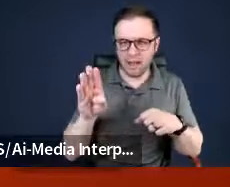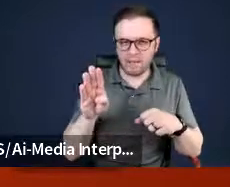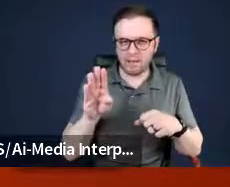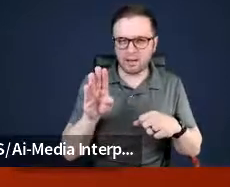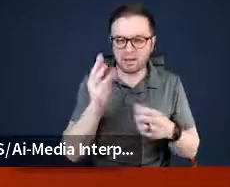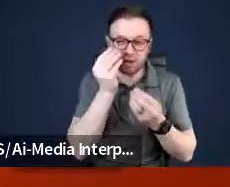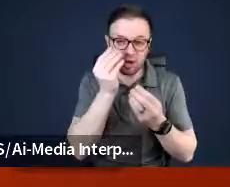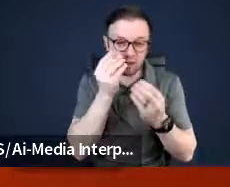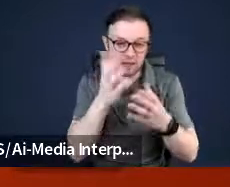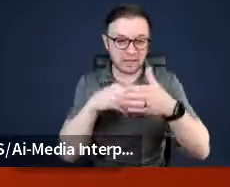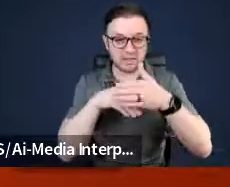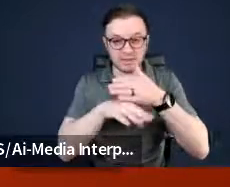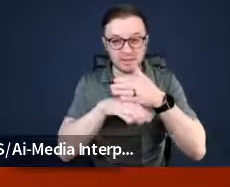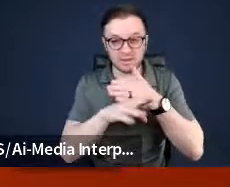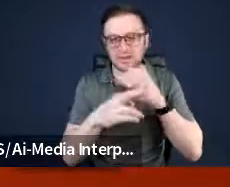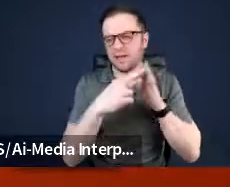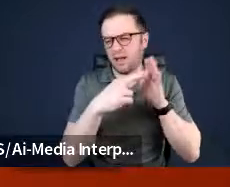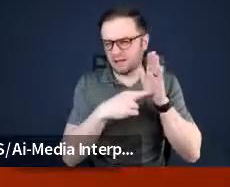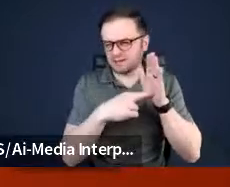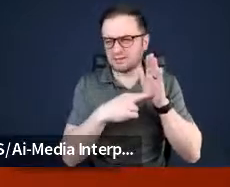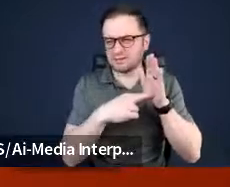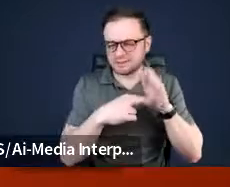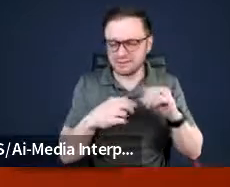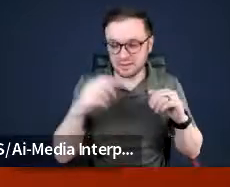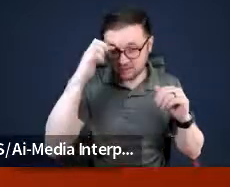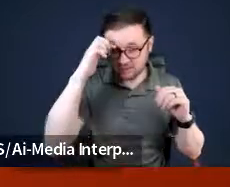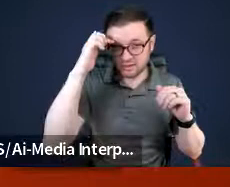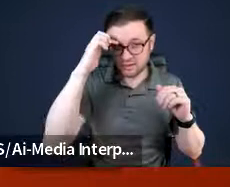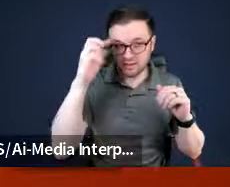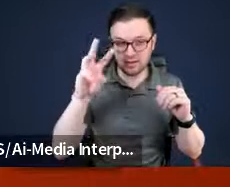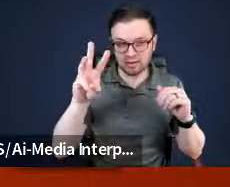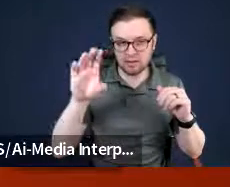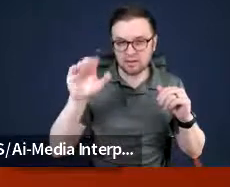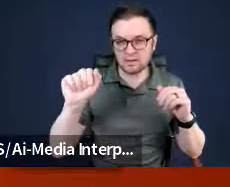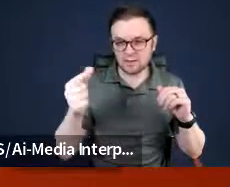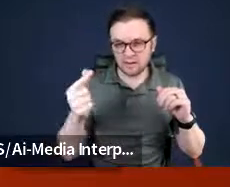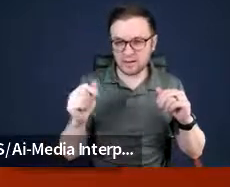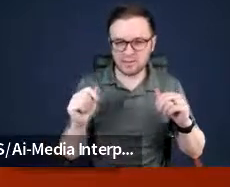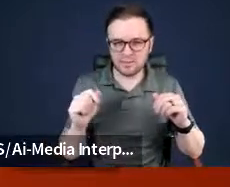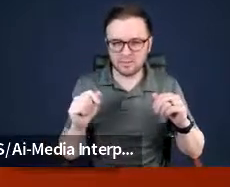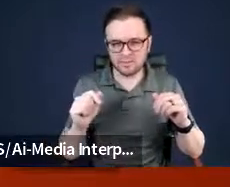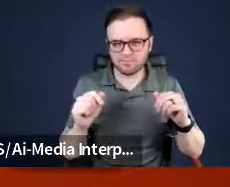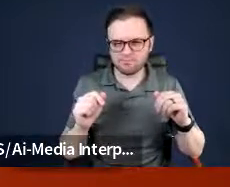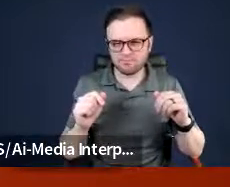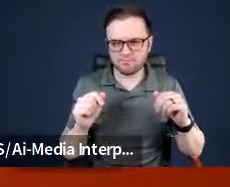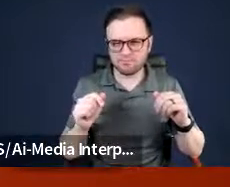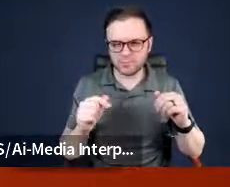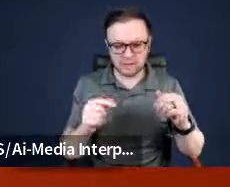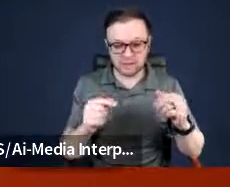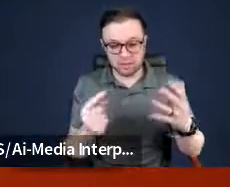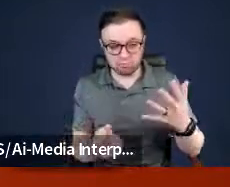Introducing WCAG, the full abbreviation is the Web content accessibility guidelines,